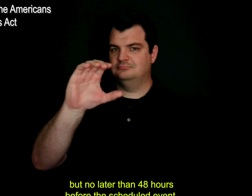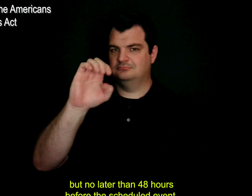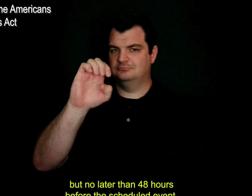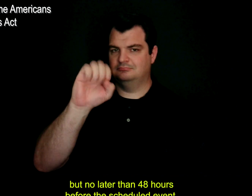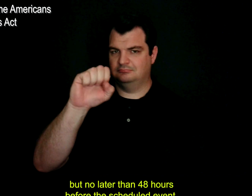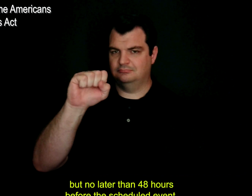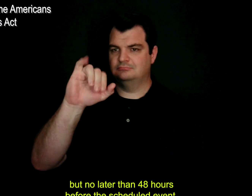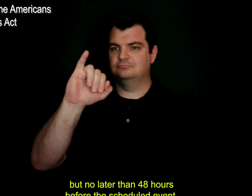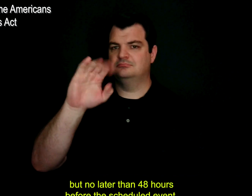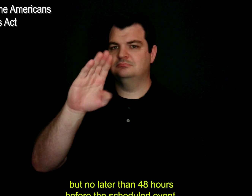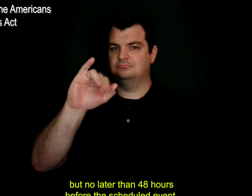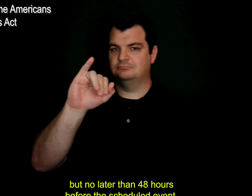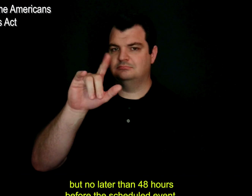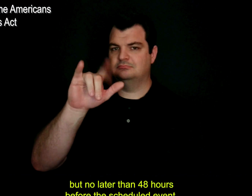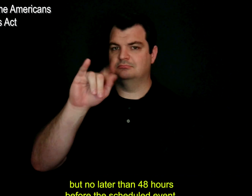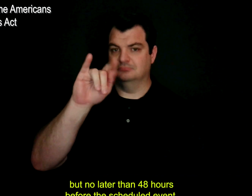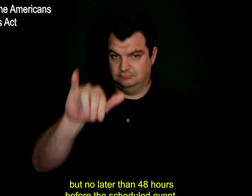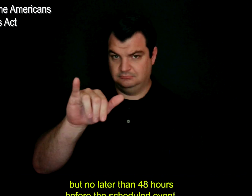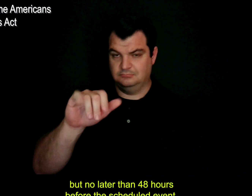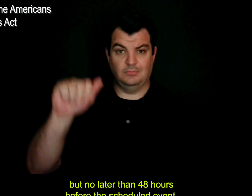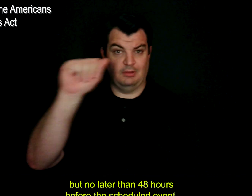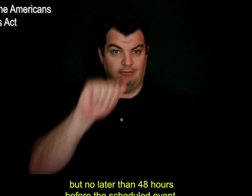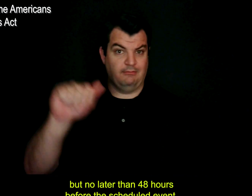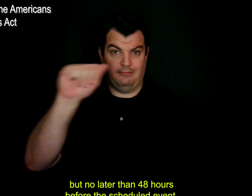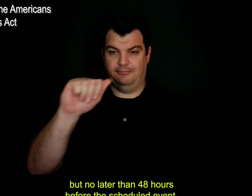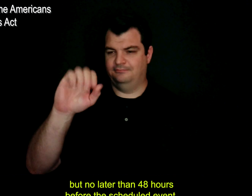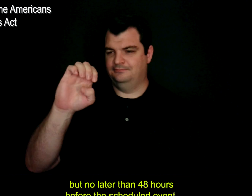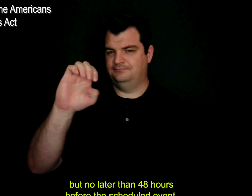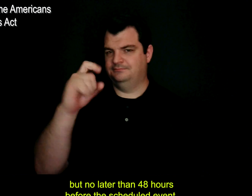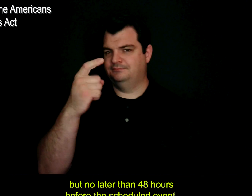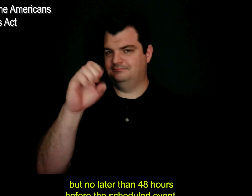but no later than 48 hours before the scheduled event.